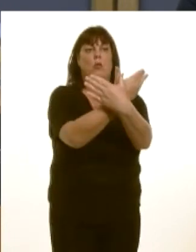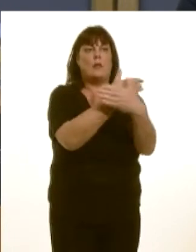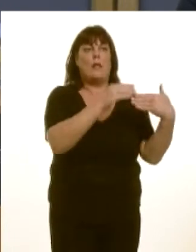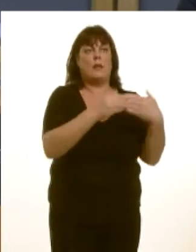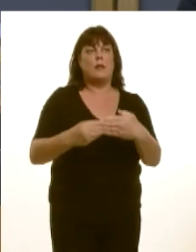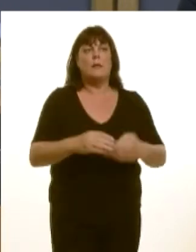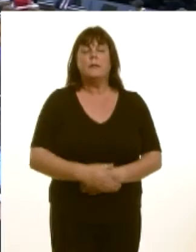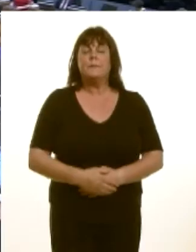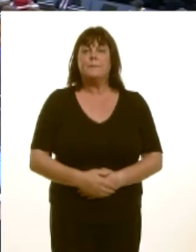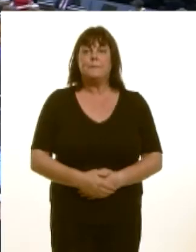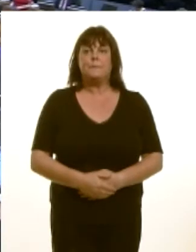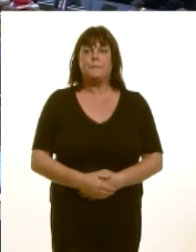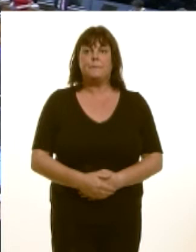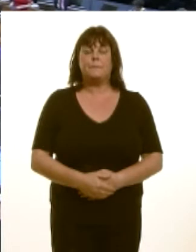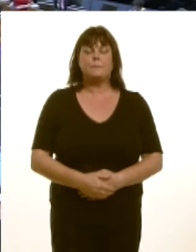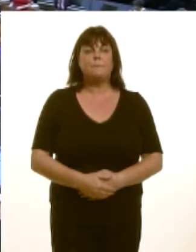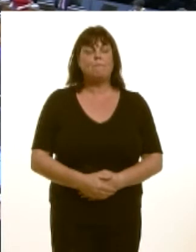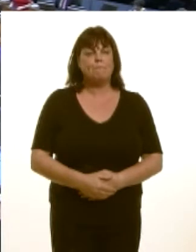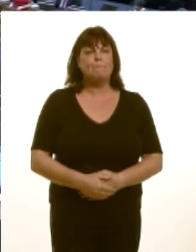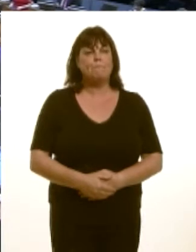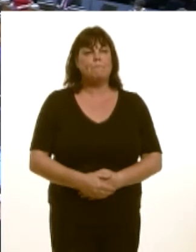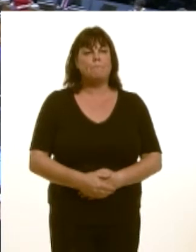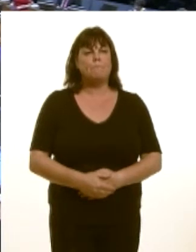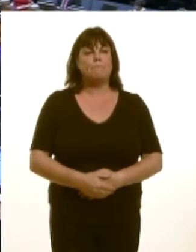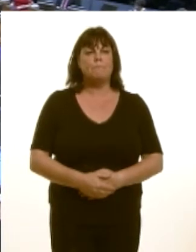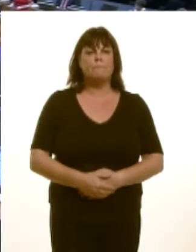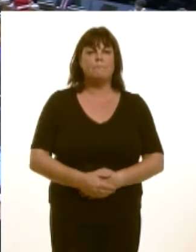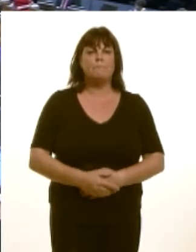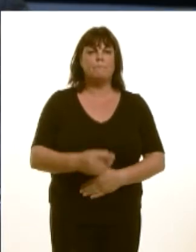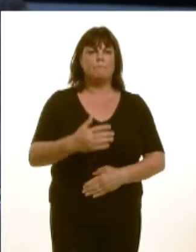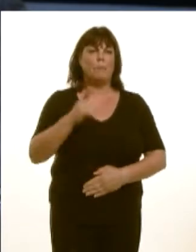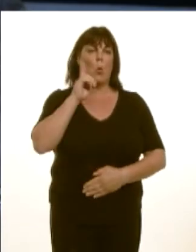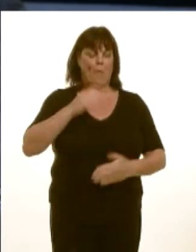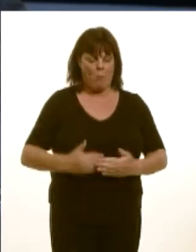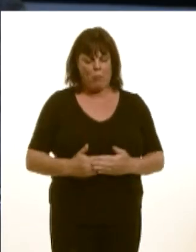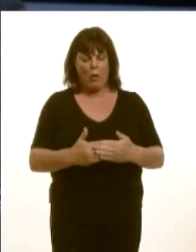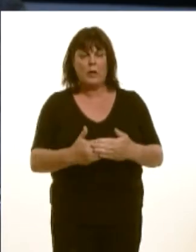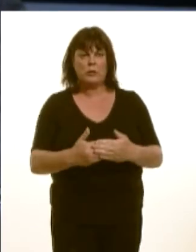Kirsty Williams: First Minister, one in 200 pregnancies ends in stillbirth—a figure